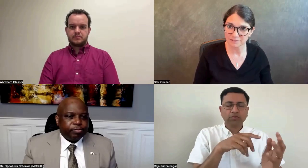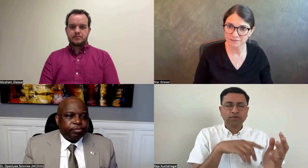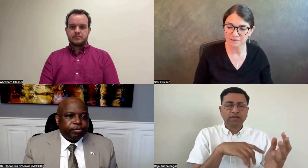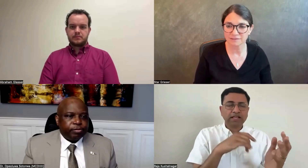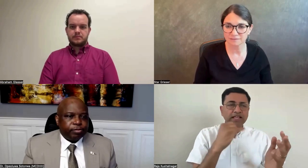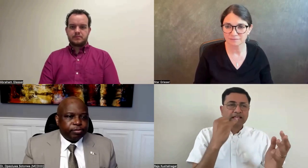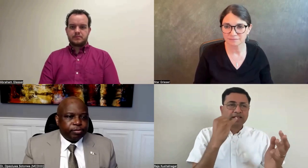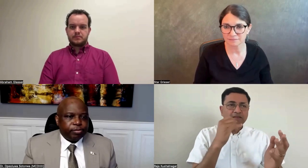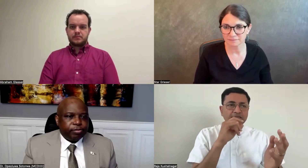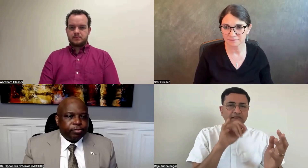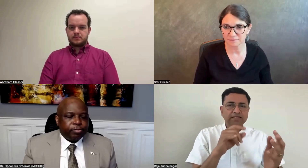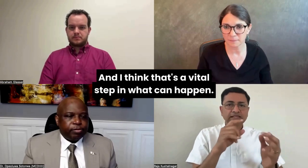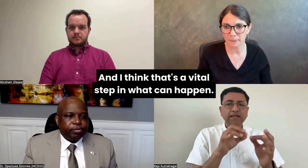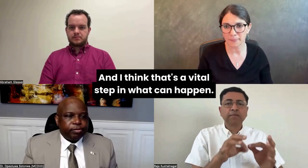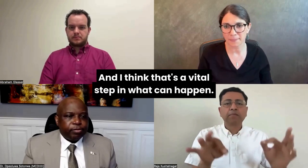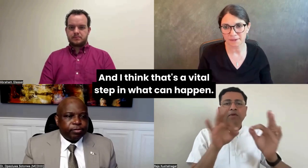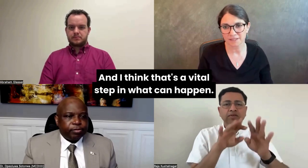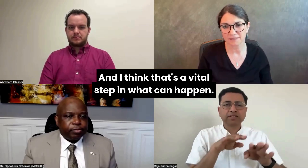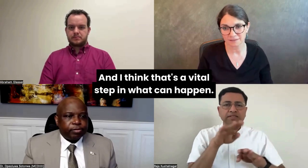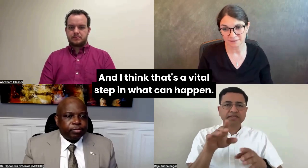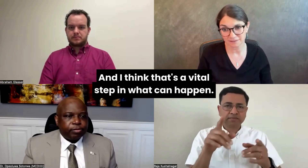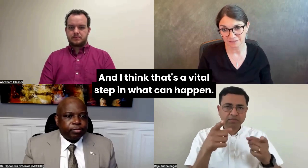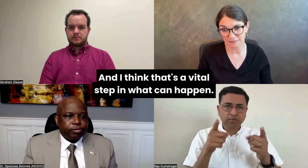And I think that's a vital step in what can happen.